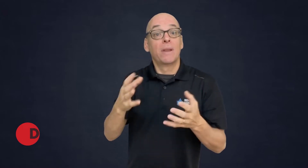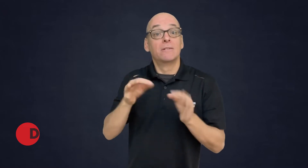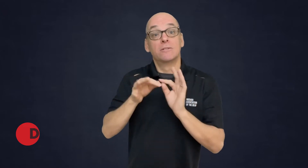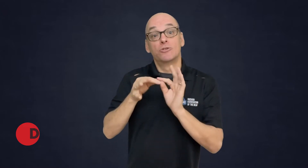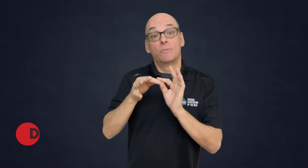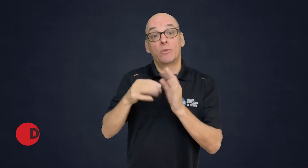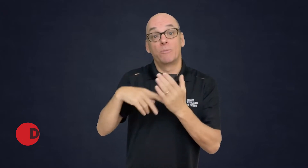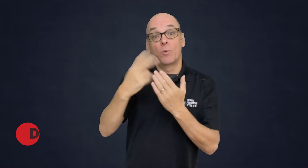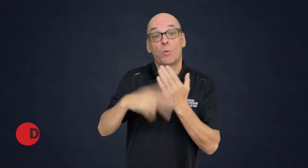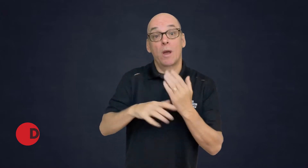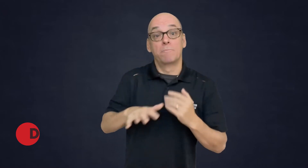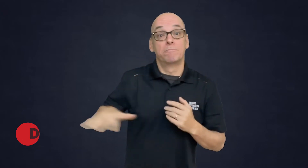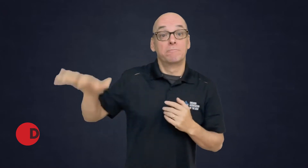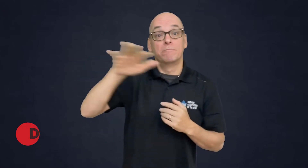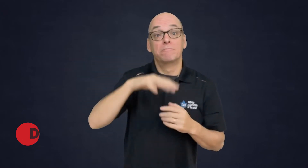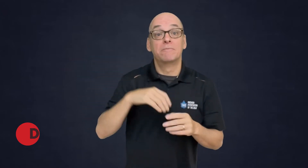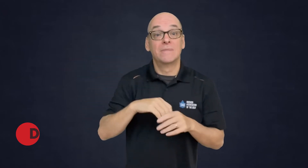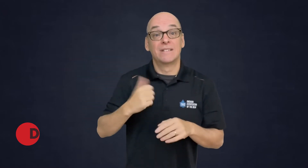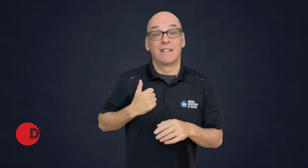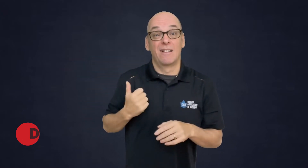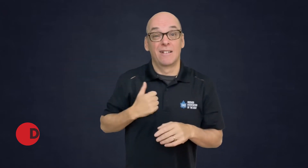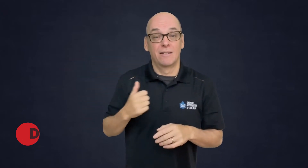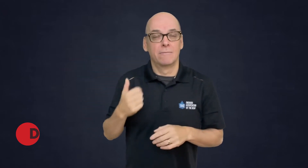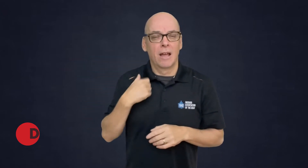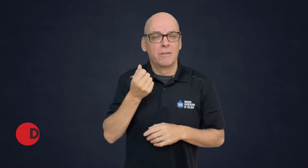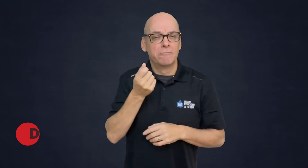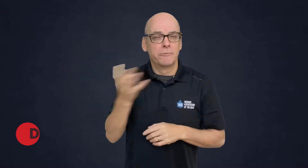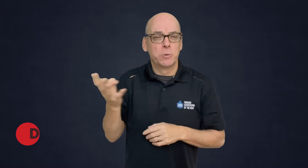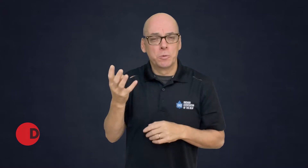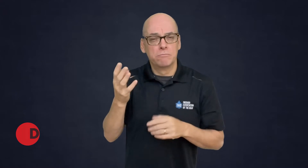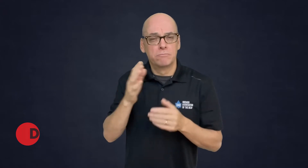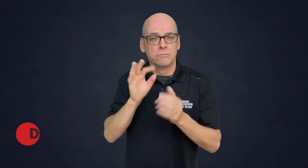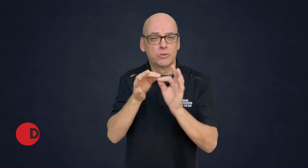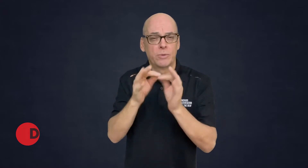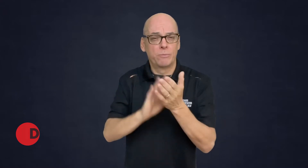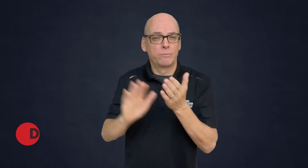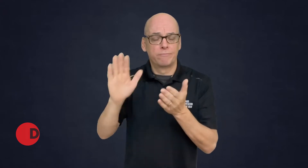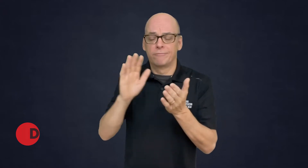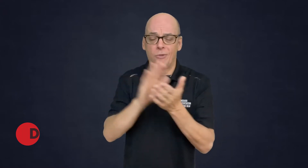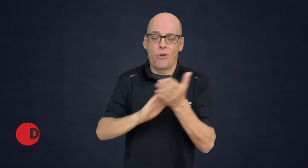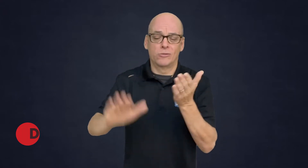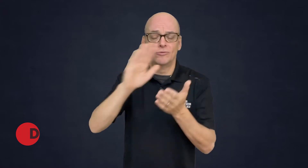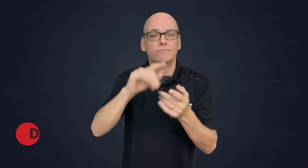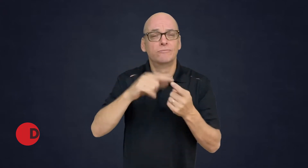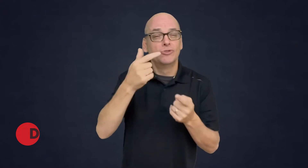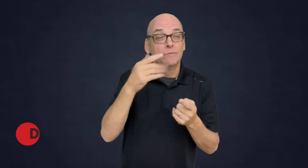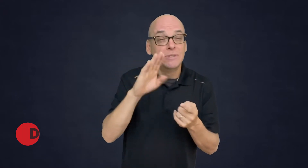is the few interpreter training programs in Canada i.e.